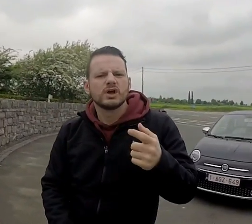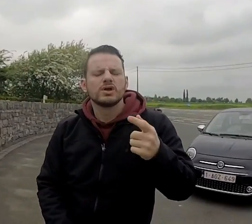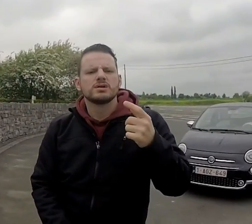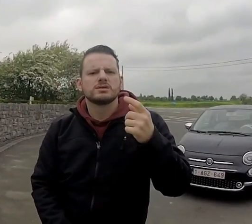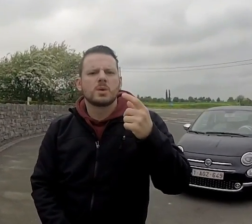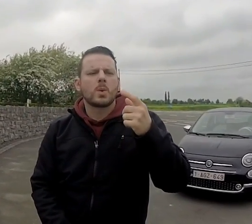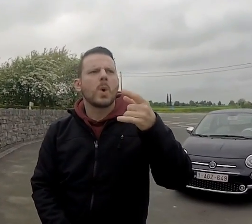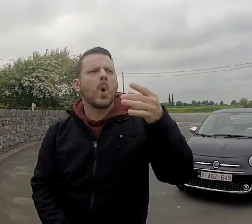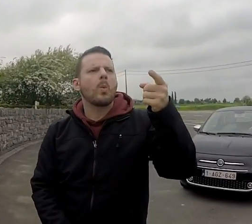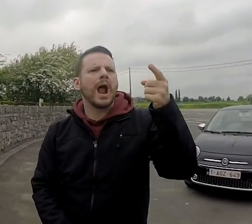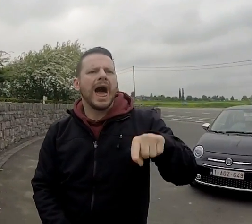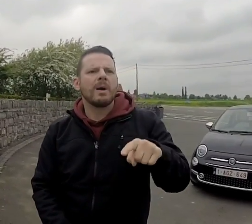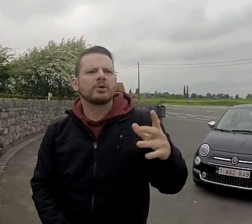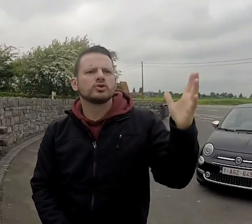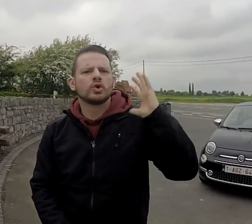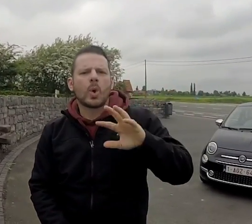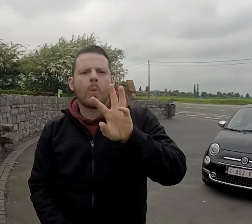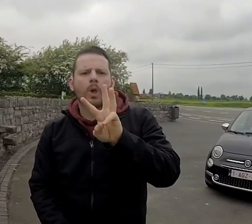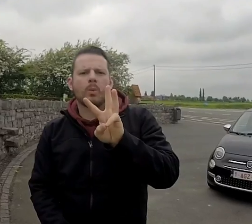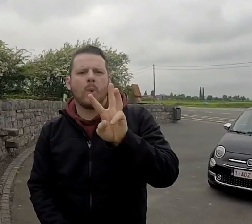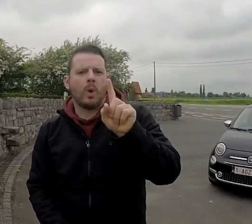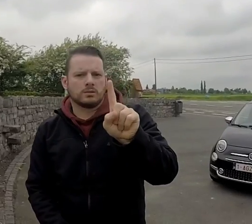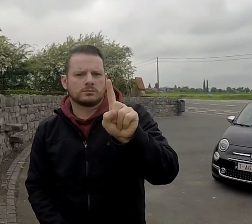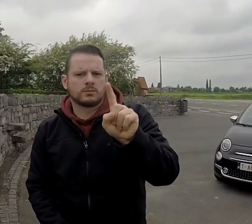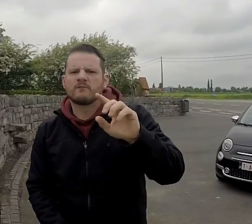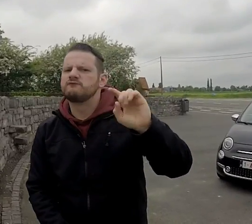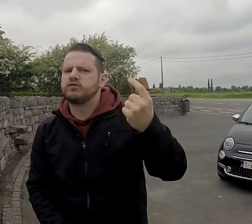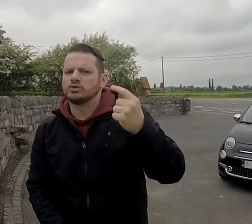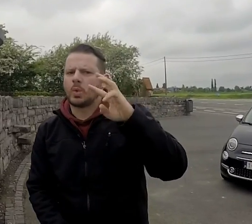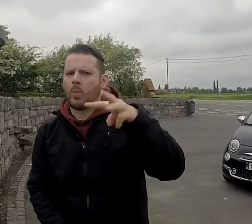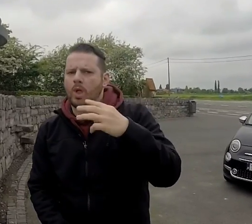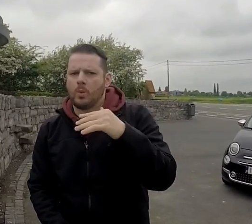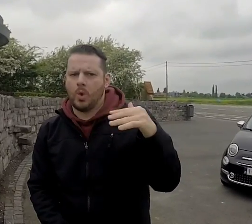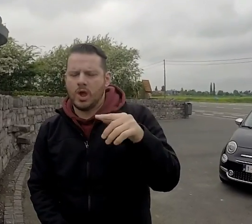It happened during the WWI, the first world war.